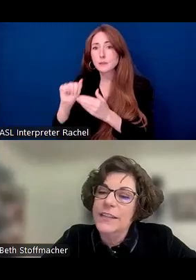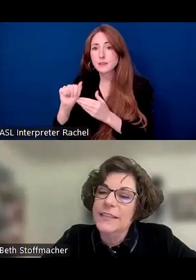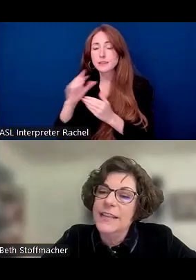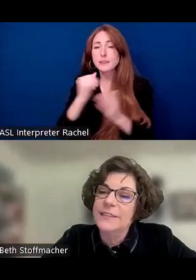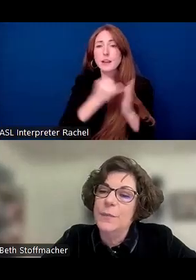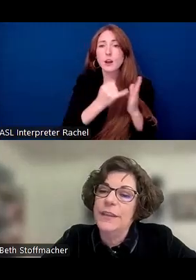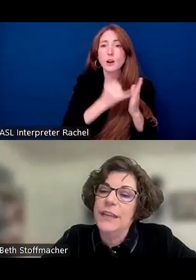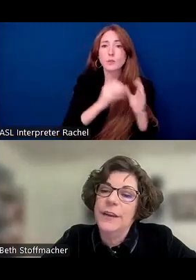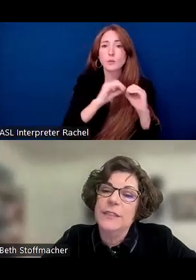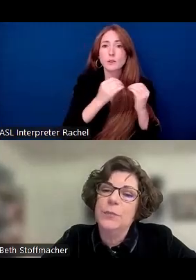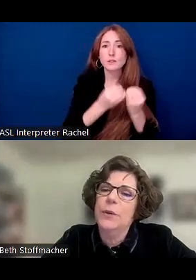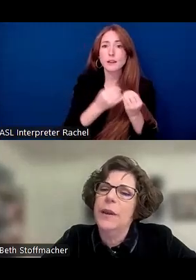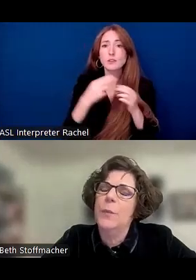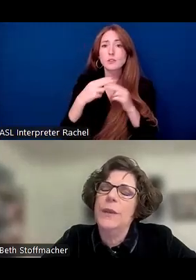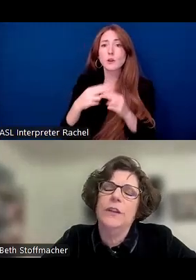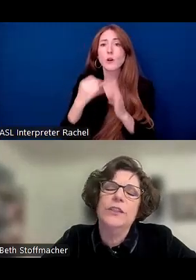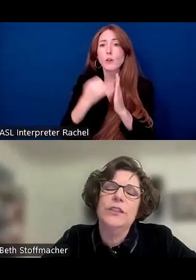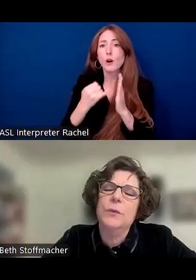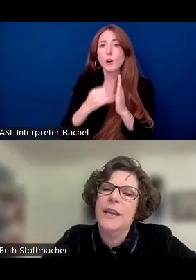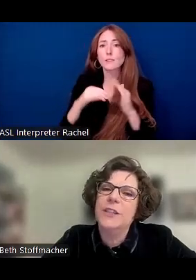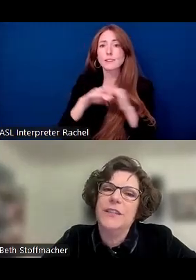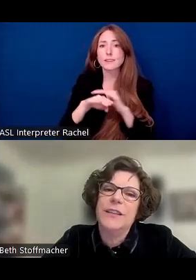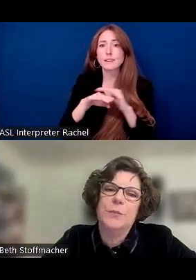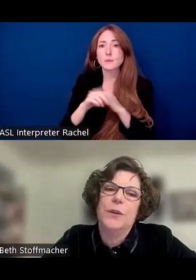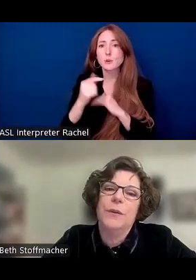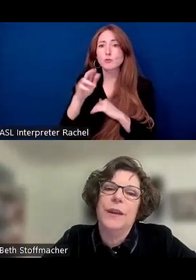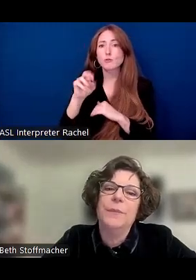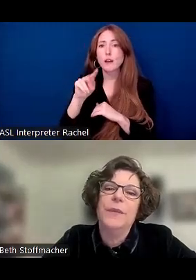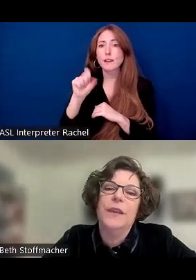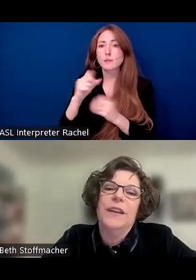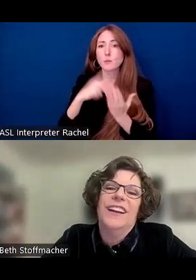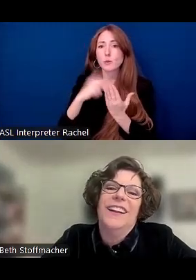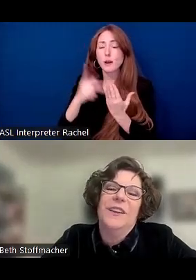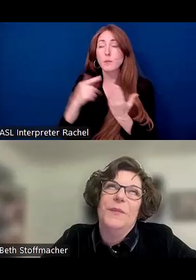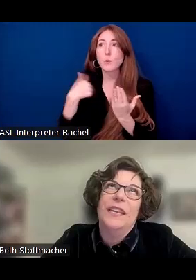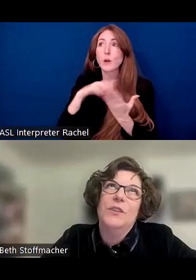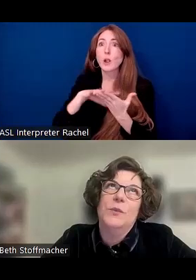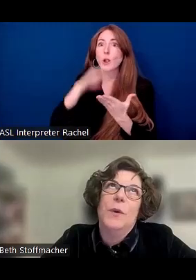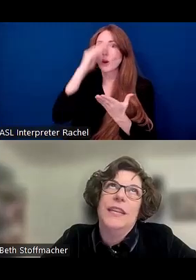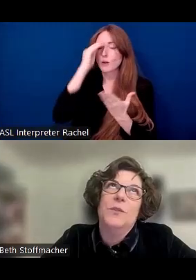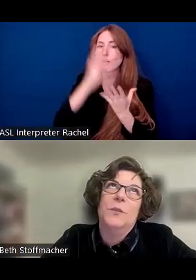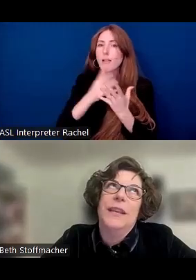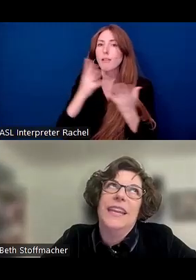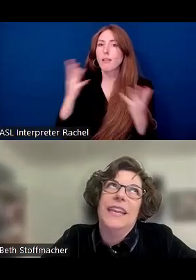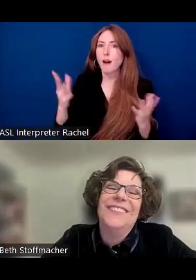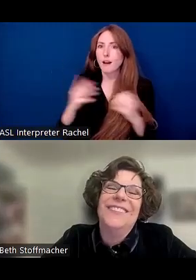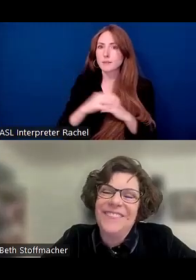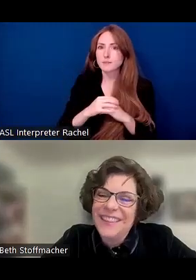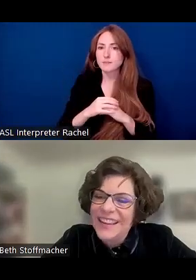and Accessibility Grants Program, and we learned so much in this program. In 2020, when everything